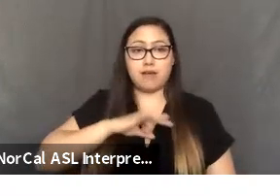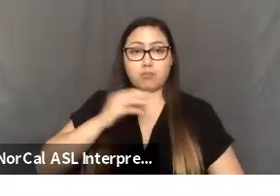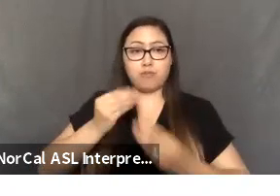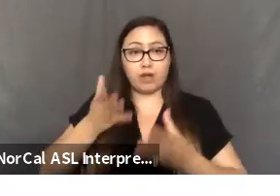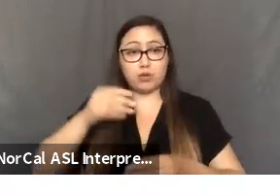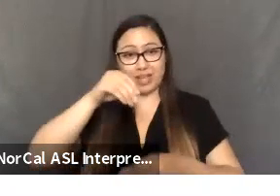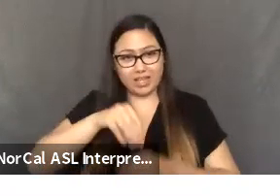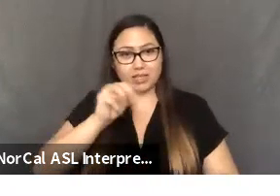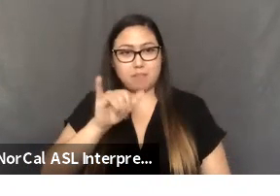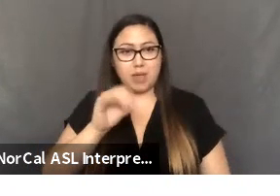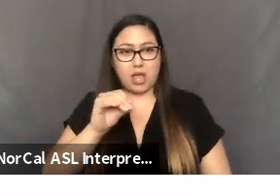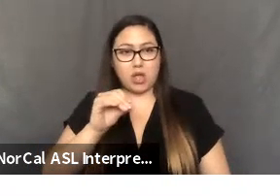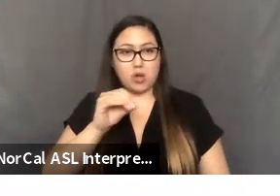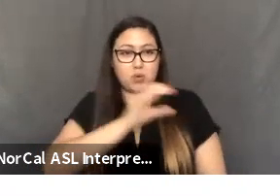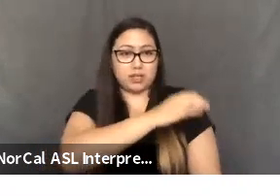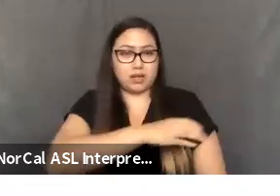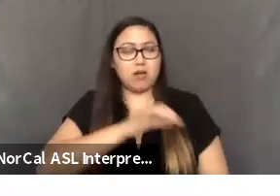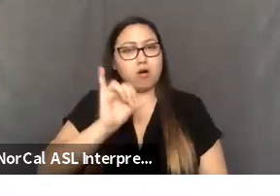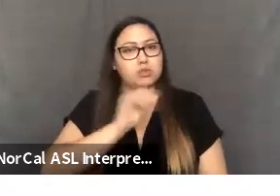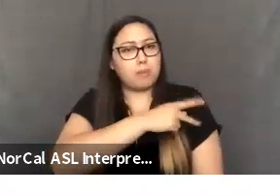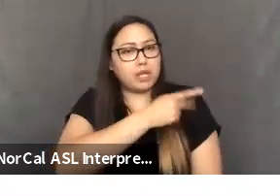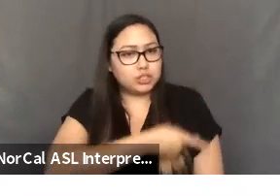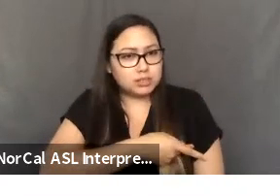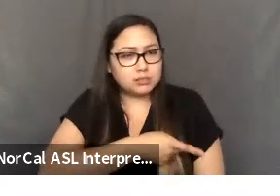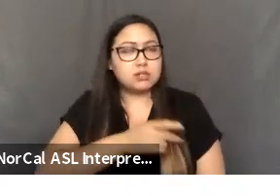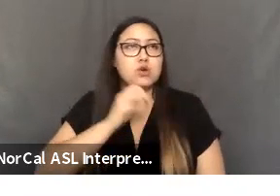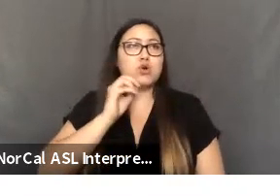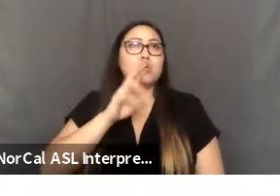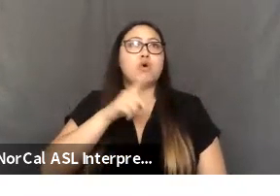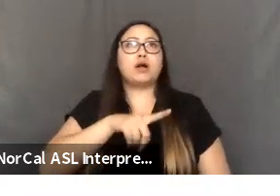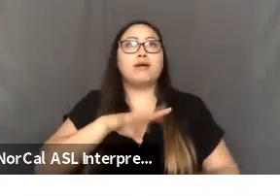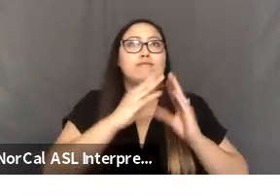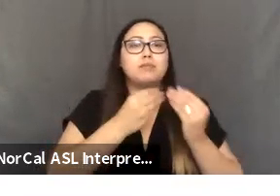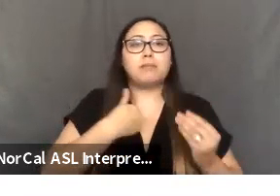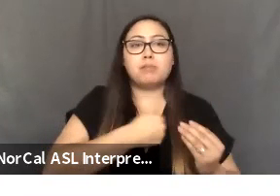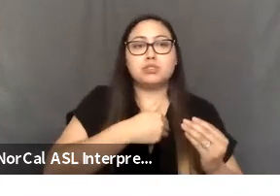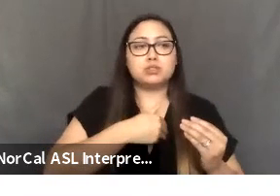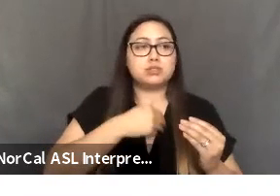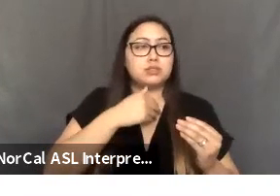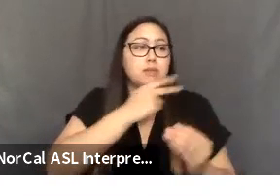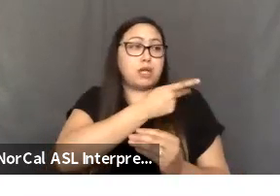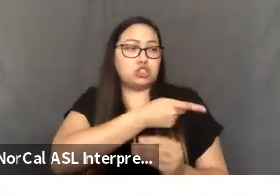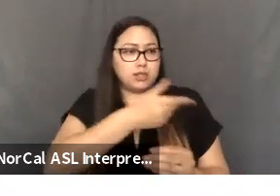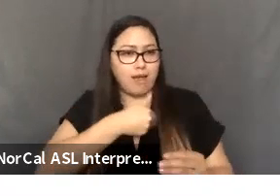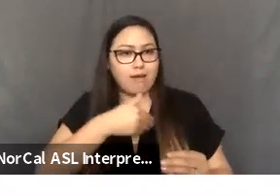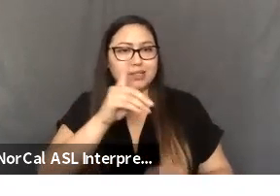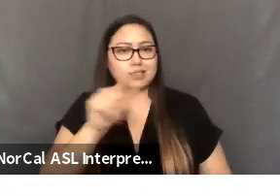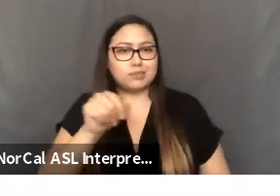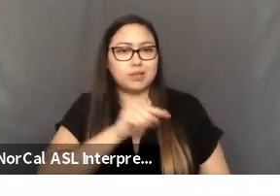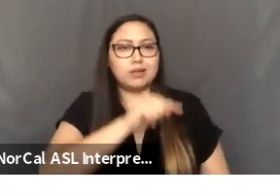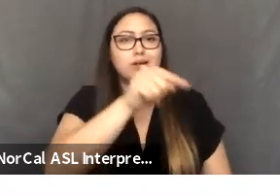also patients or family members of patients who had disabilities. So there's a lot of going back